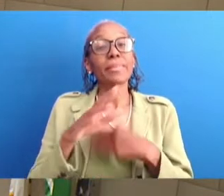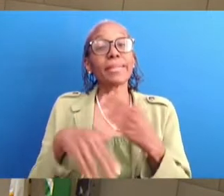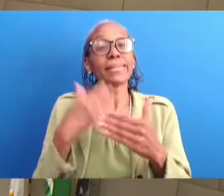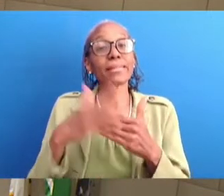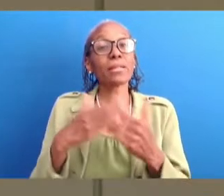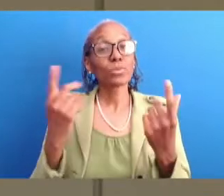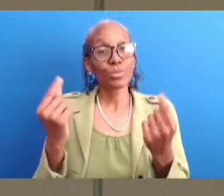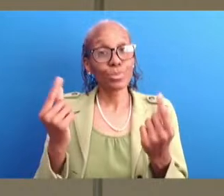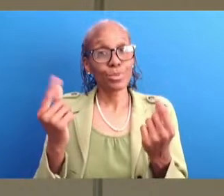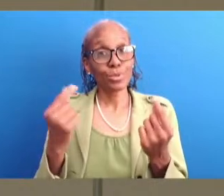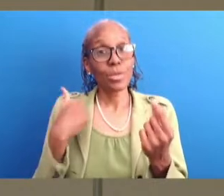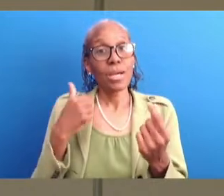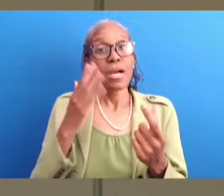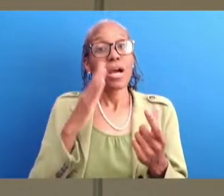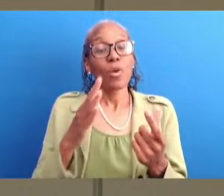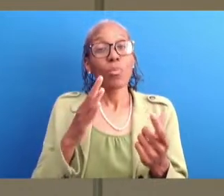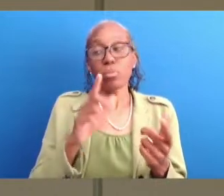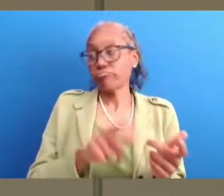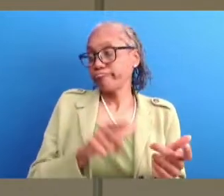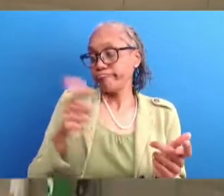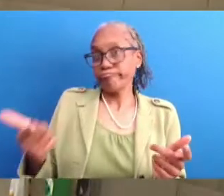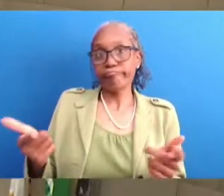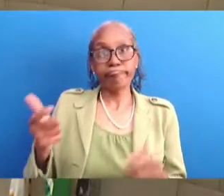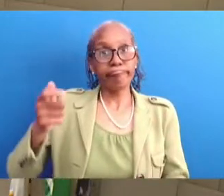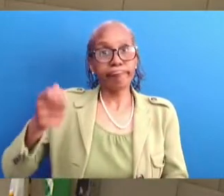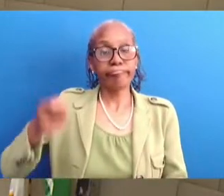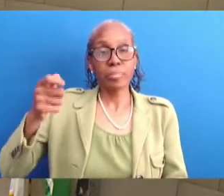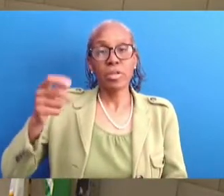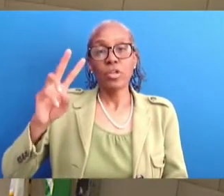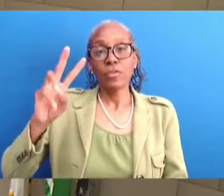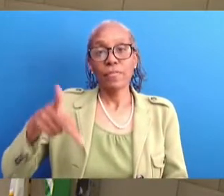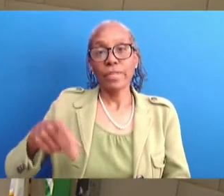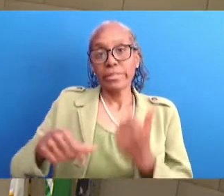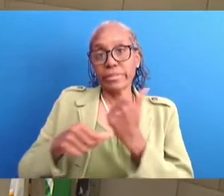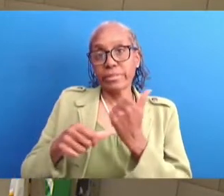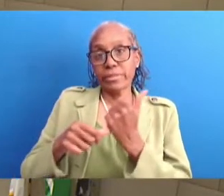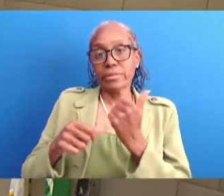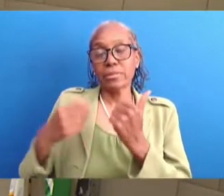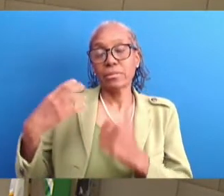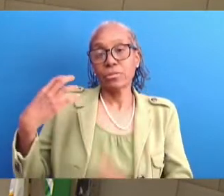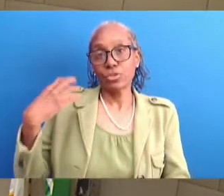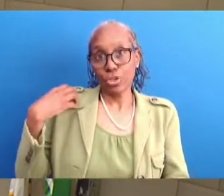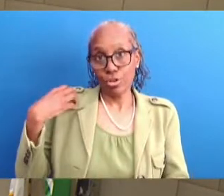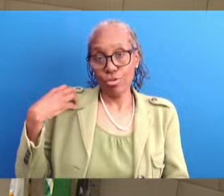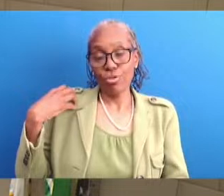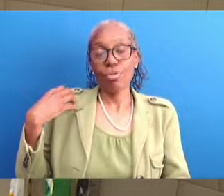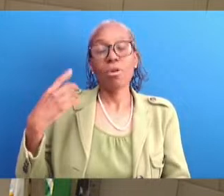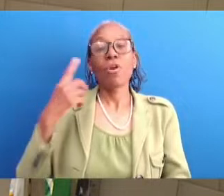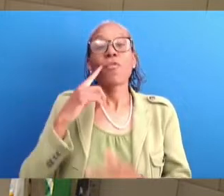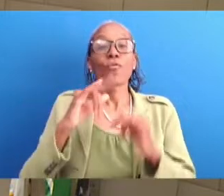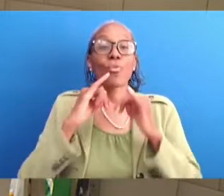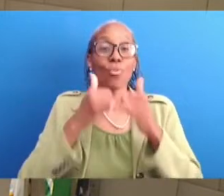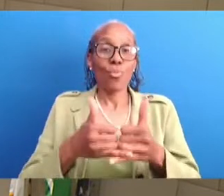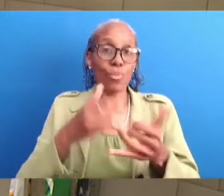ALL RIGHT. AT THIS TIME, WHAT WE'RE GOING